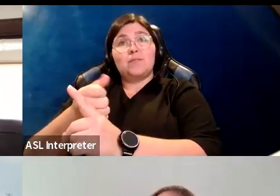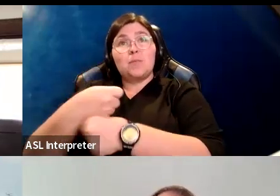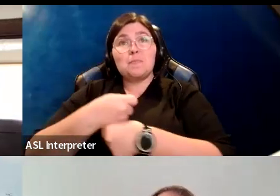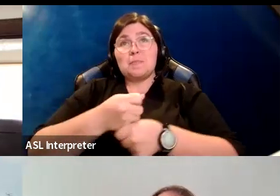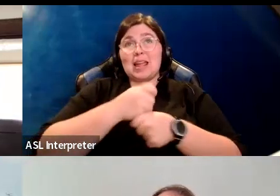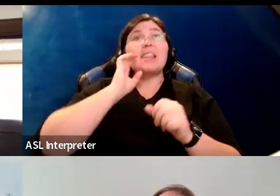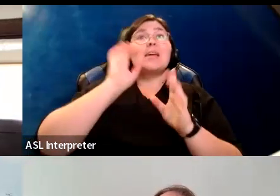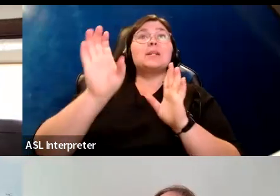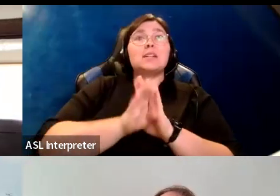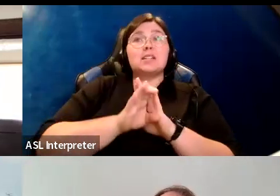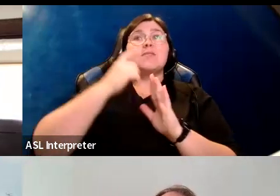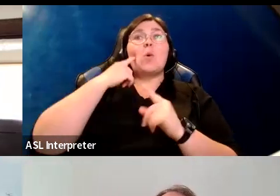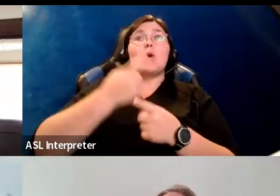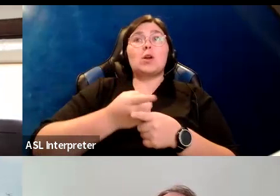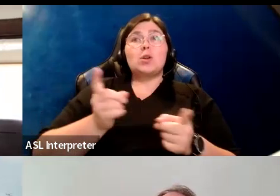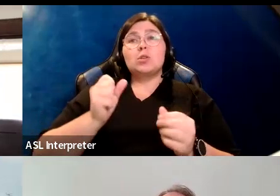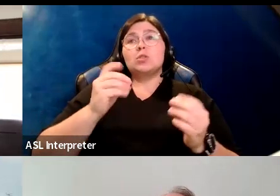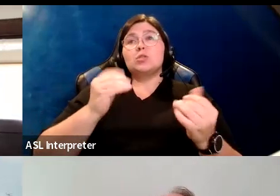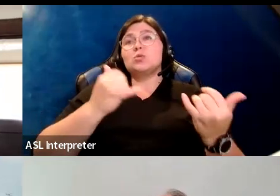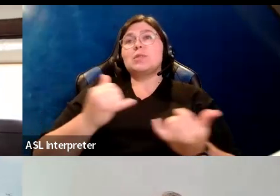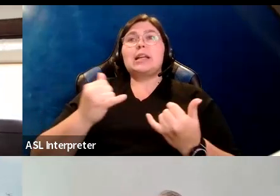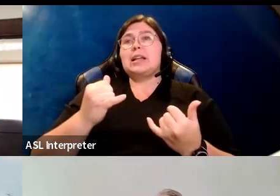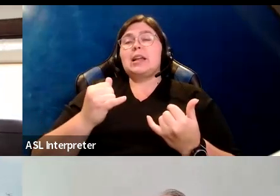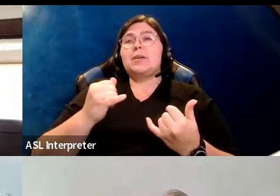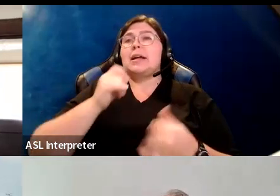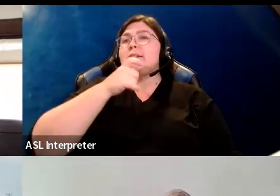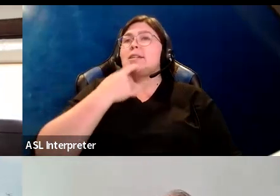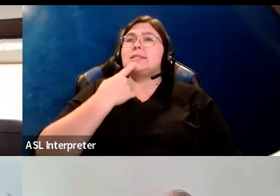So right now, I wouldn't say there's